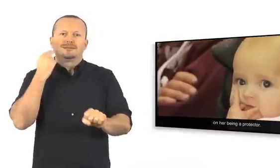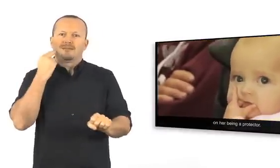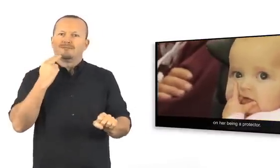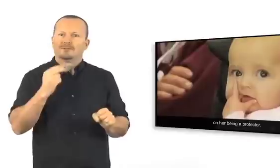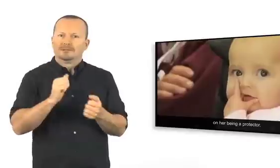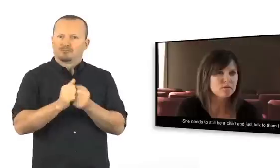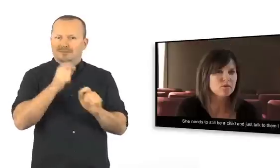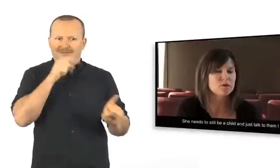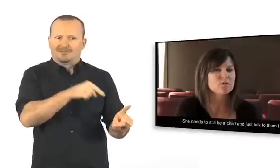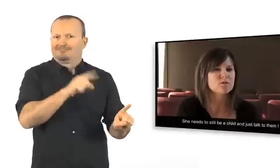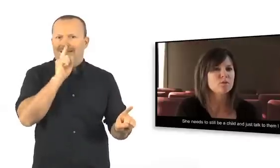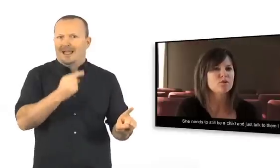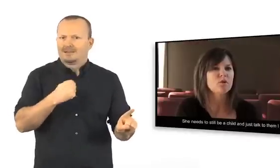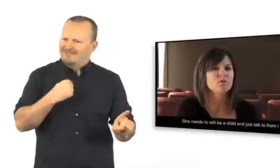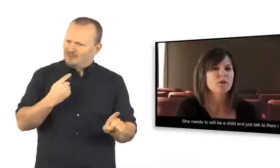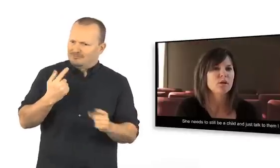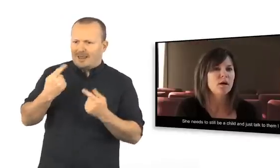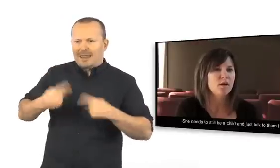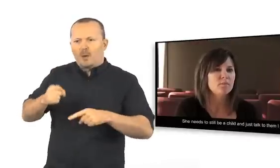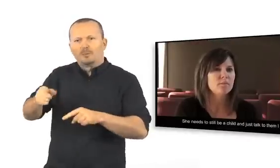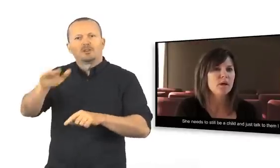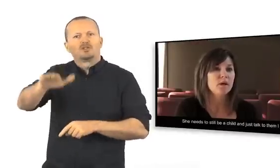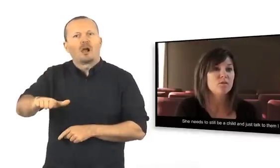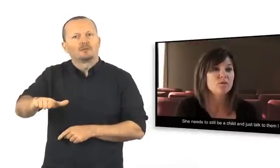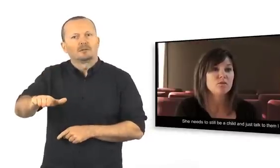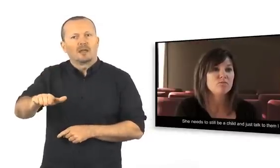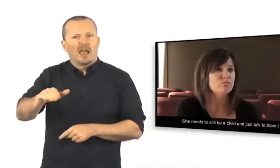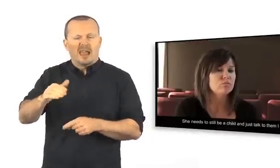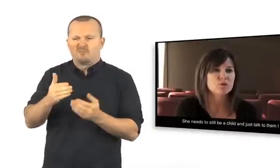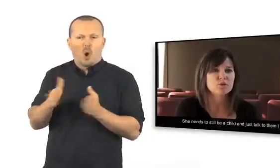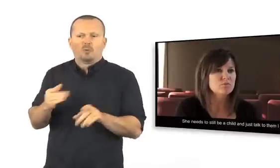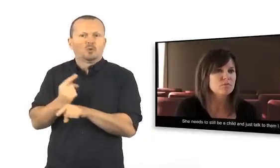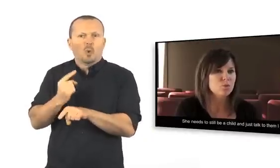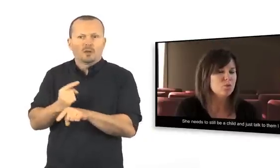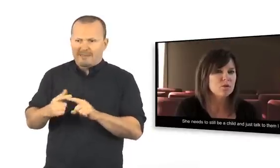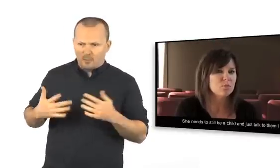being a protector. She needs to still be a child and just talk to them I guess,